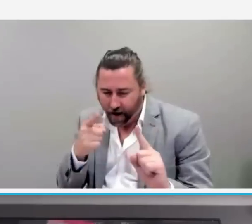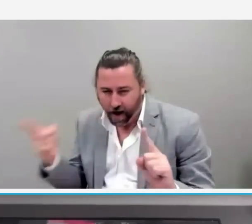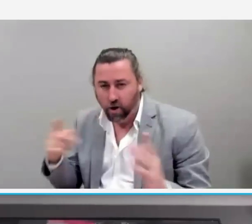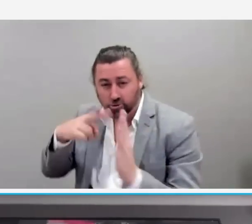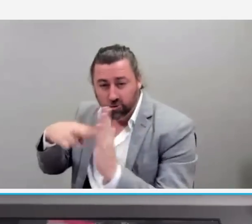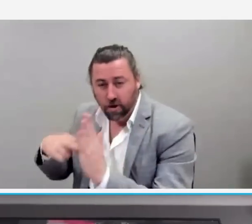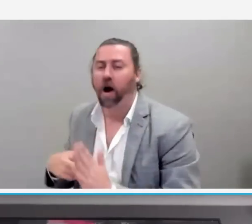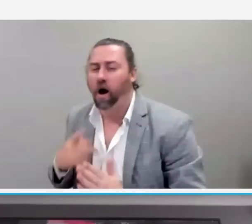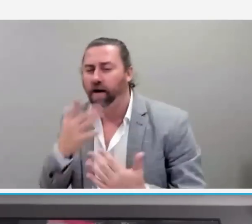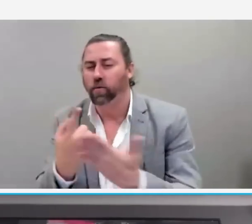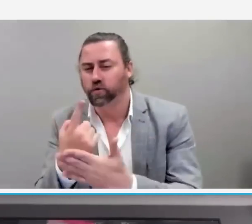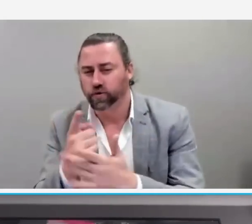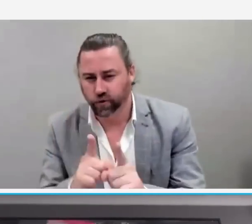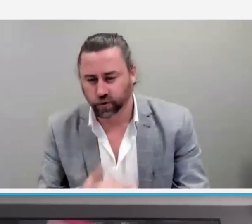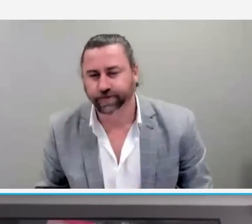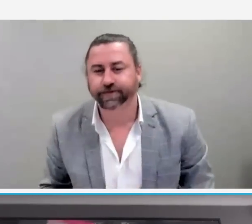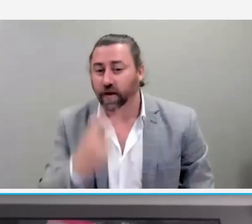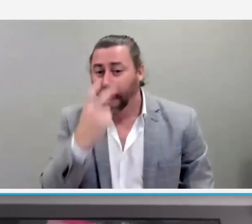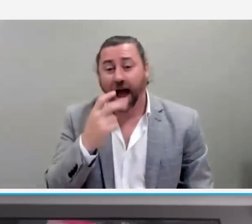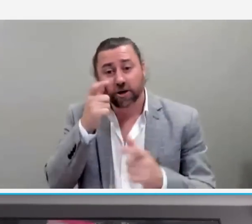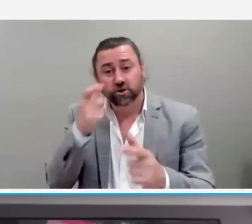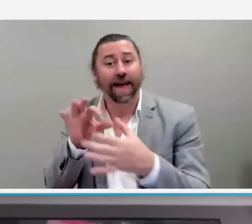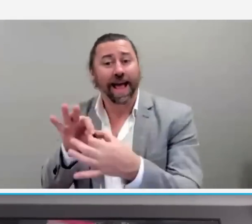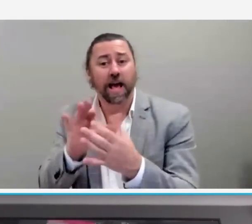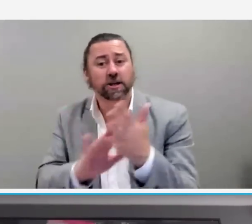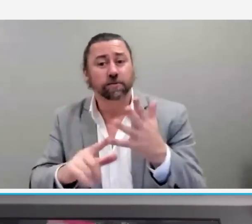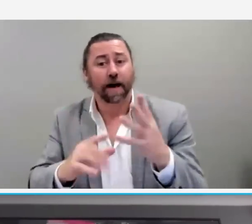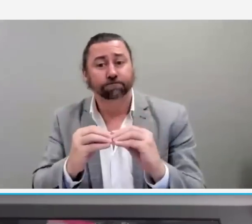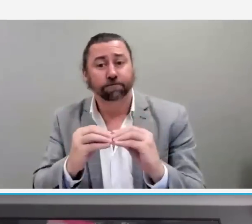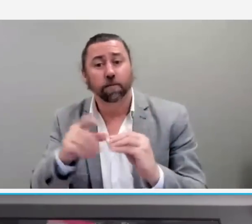Through the Aged Care Engagement Hub individuals can register for focus groups which align to their